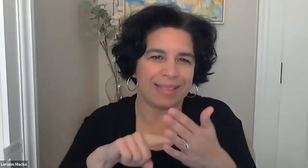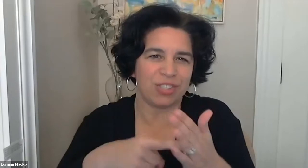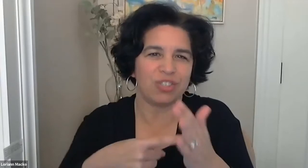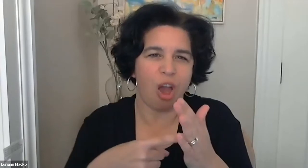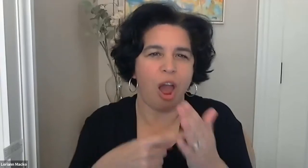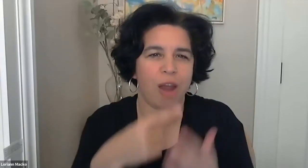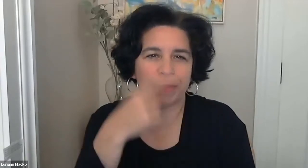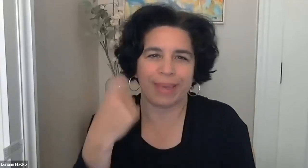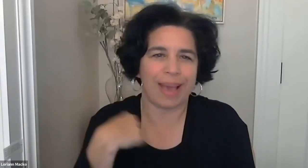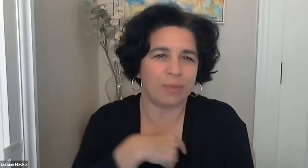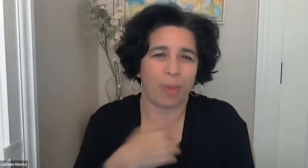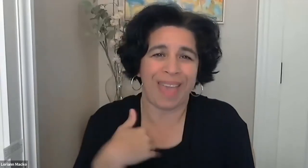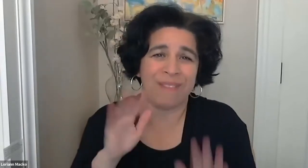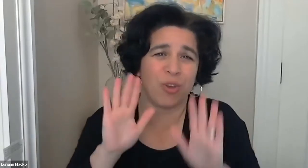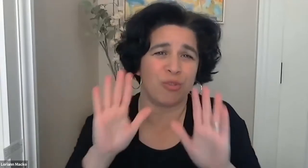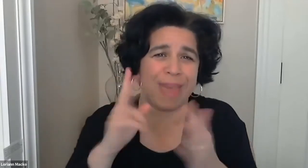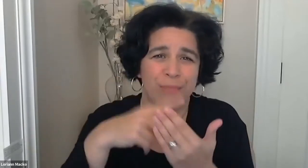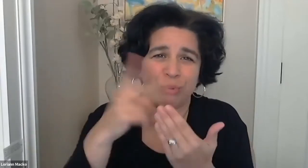We'll go ahead and get started,